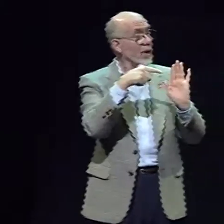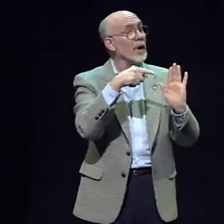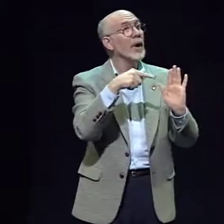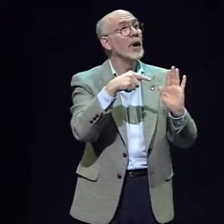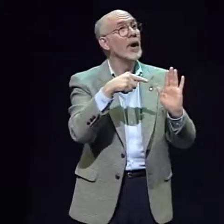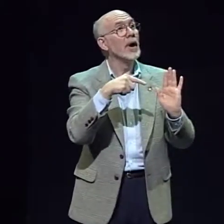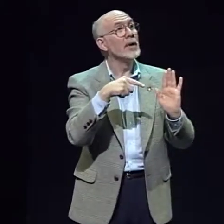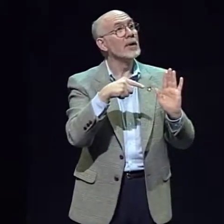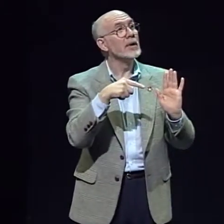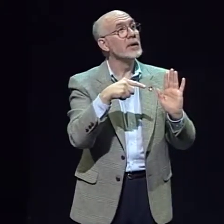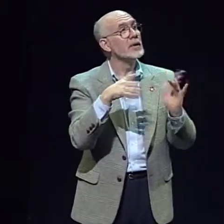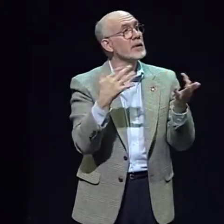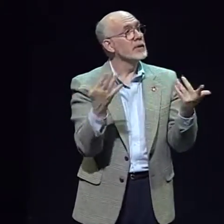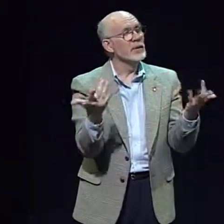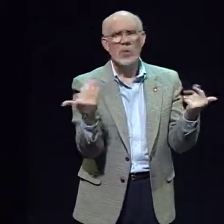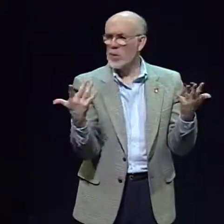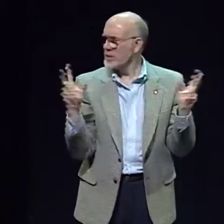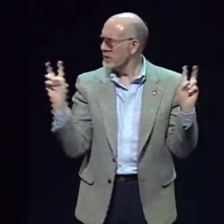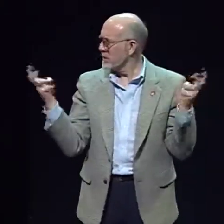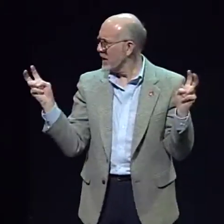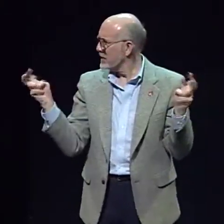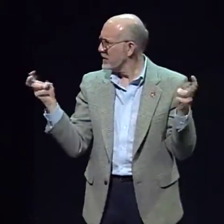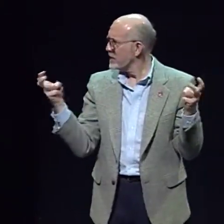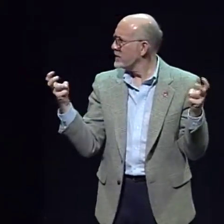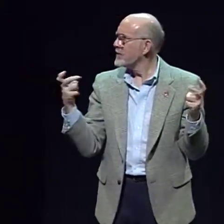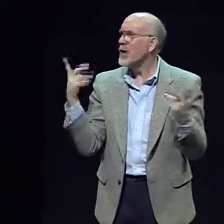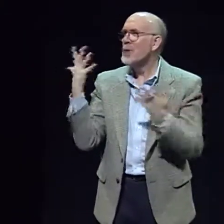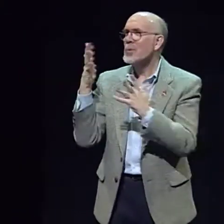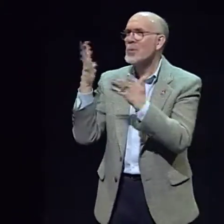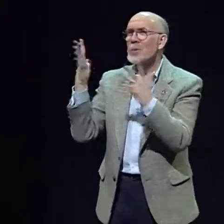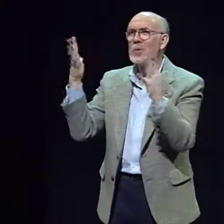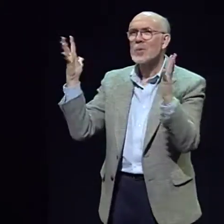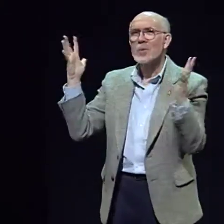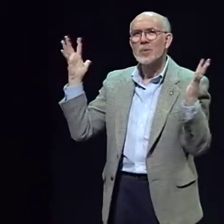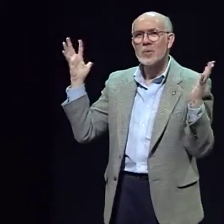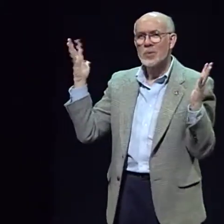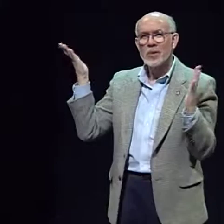FOR EXAMPLE--WHAT WAS THE TITLE?